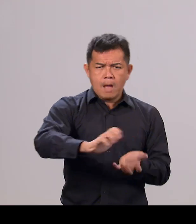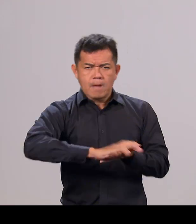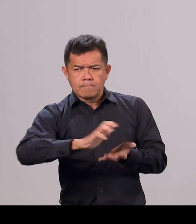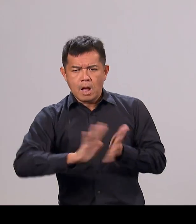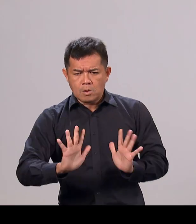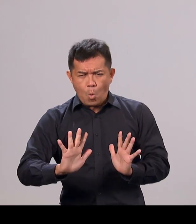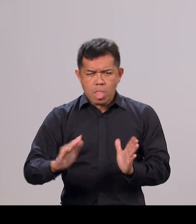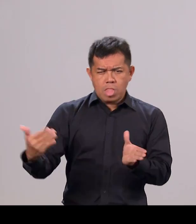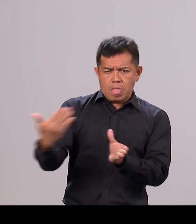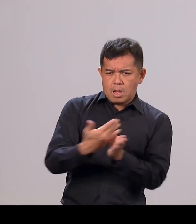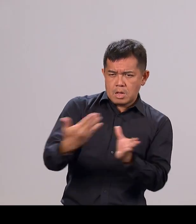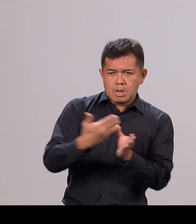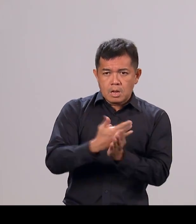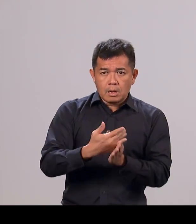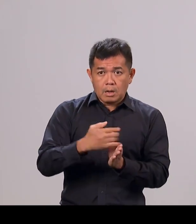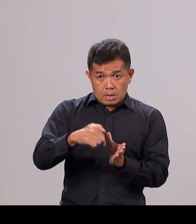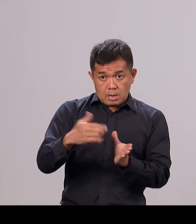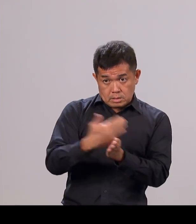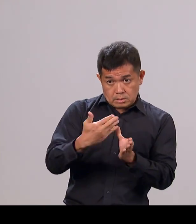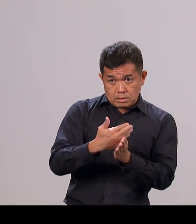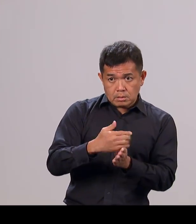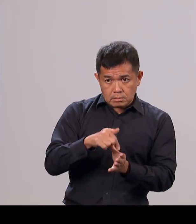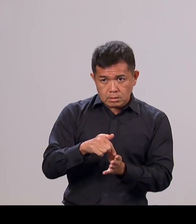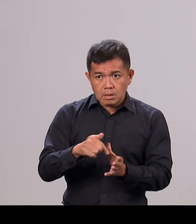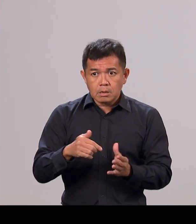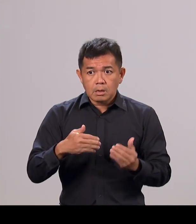We have diplomats, security forces, Home Team, SAF doing good work;